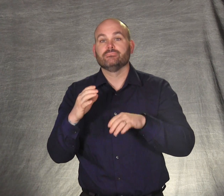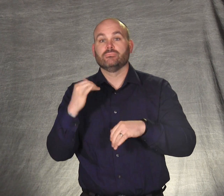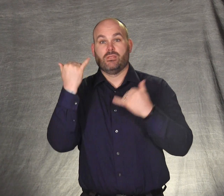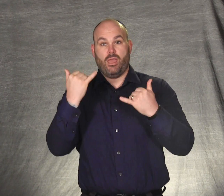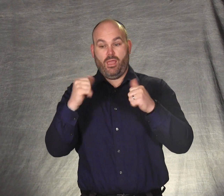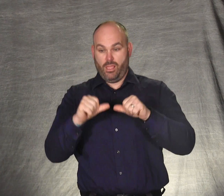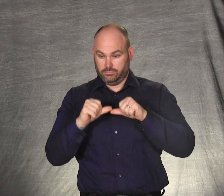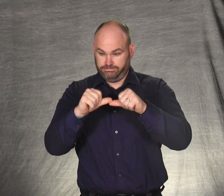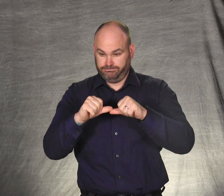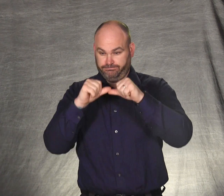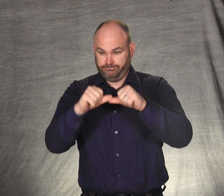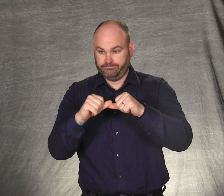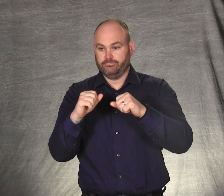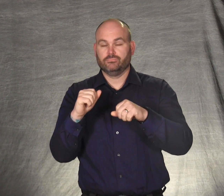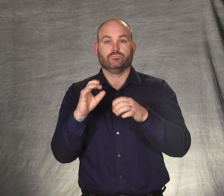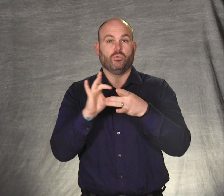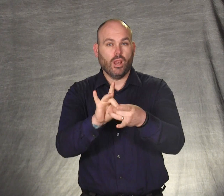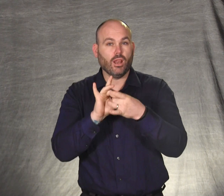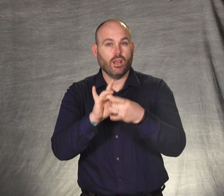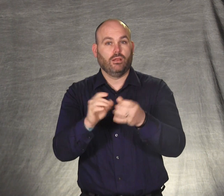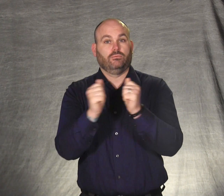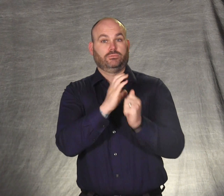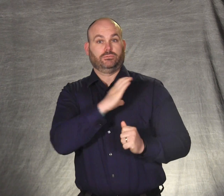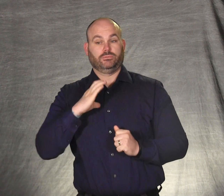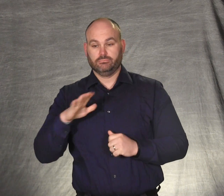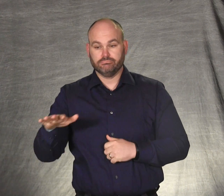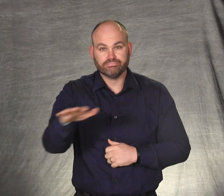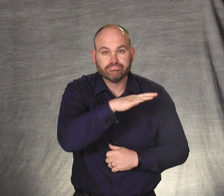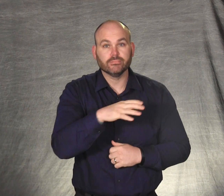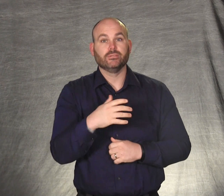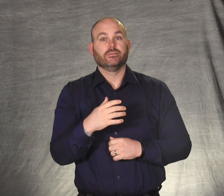that we want to build on next year. The Commission,